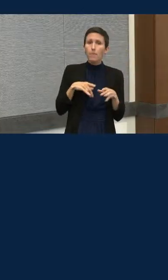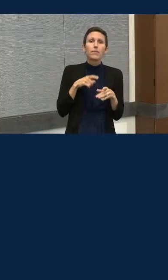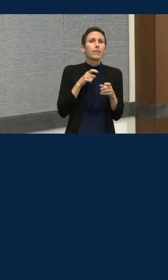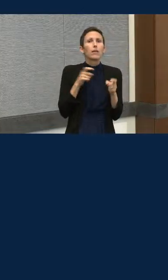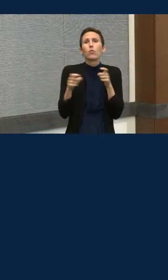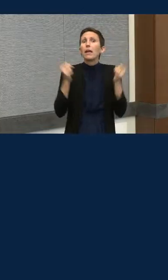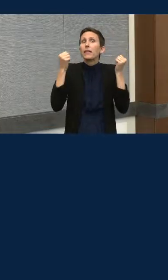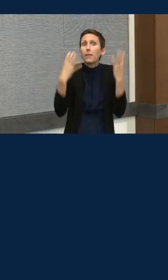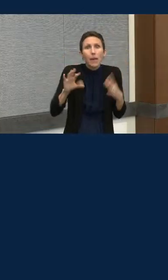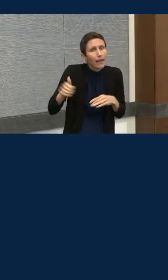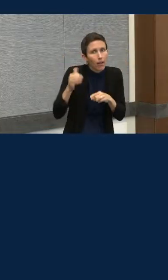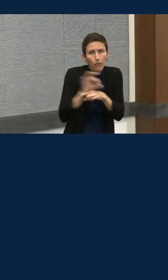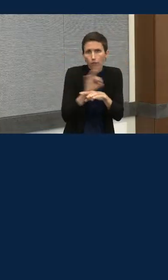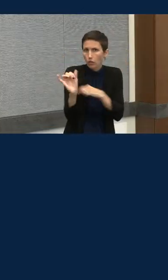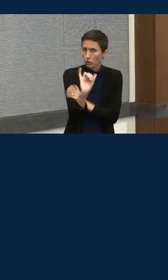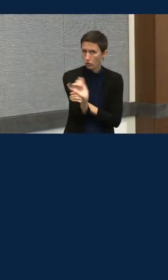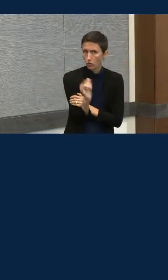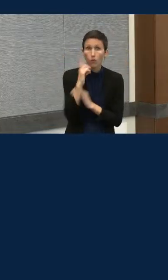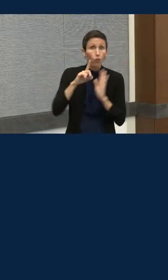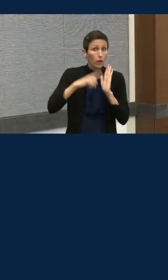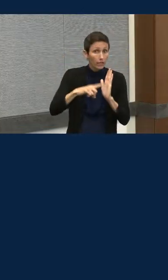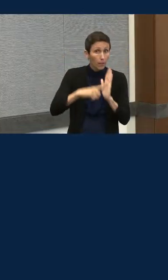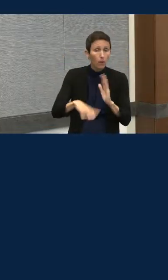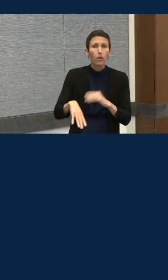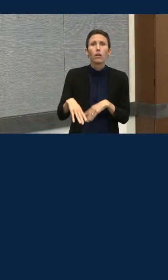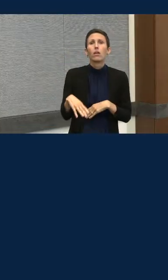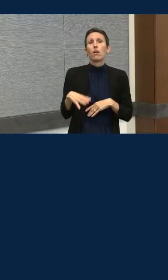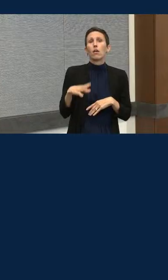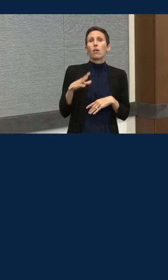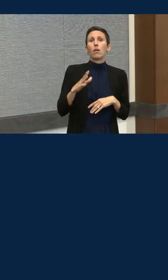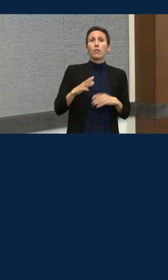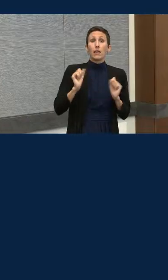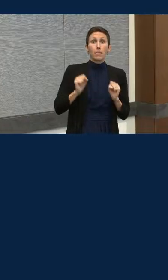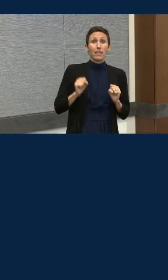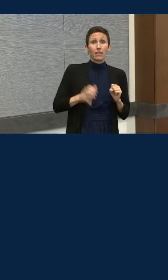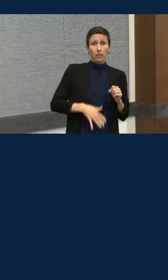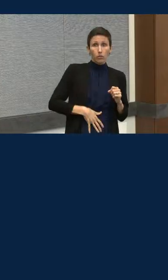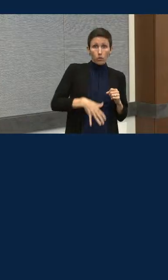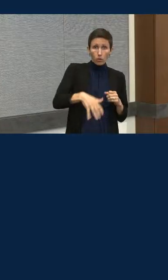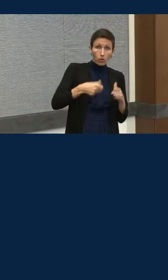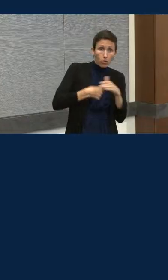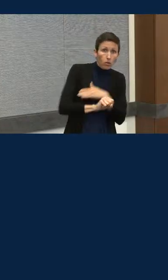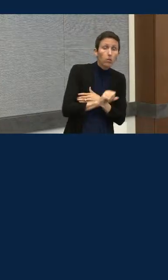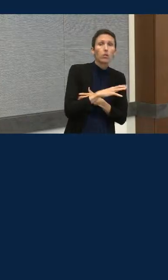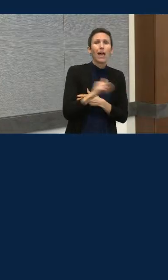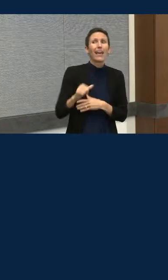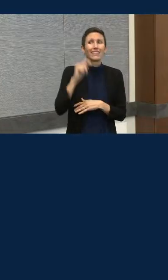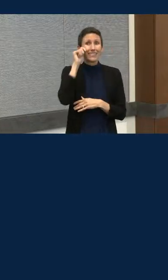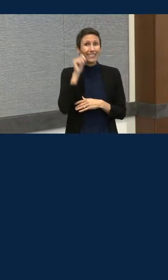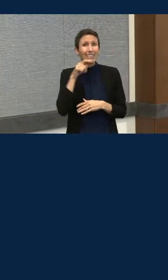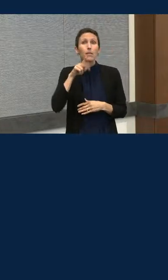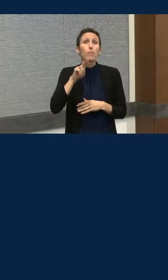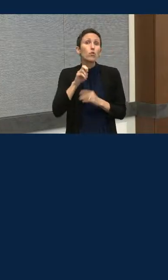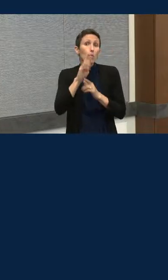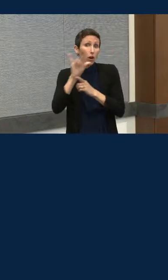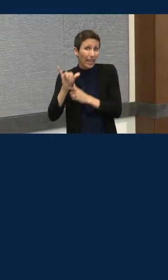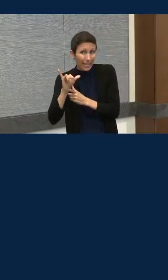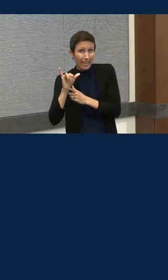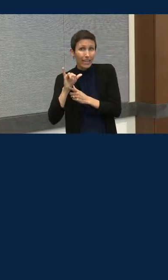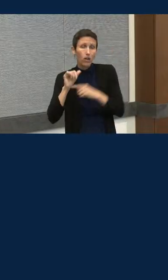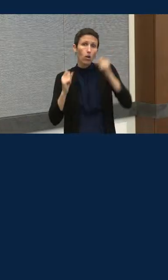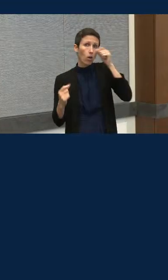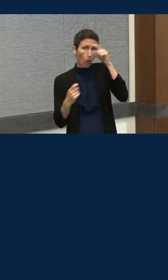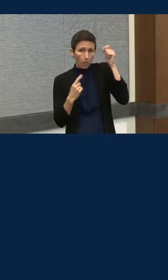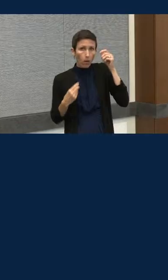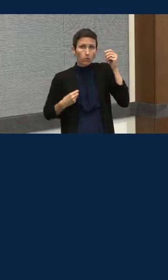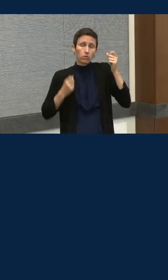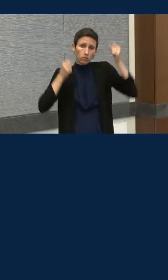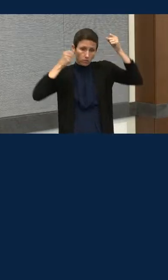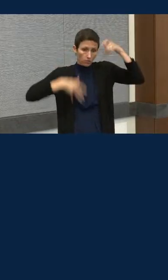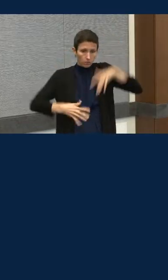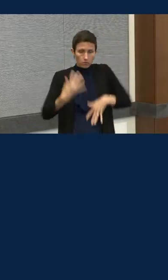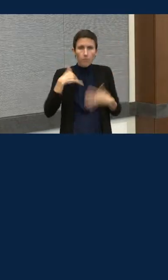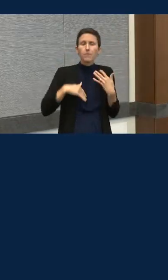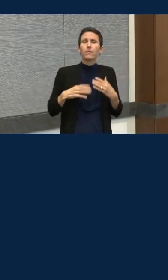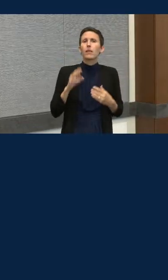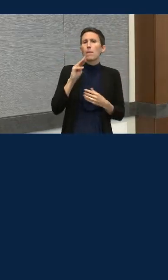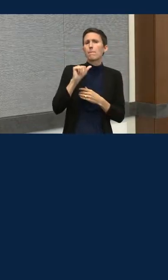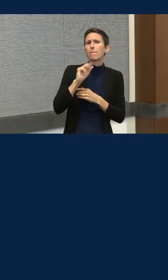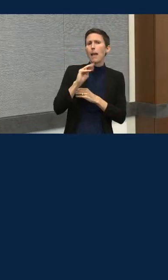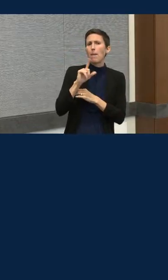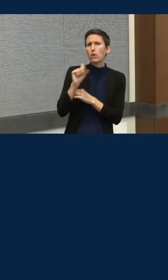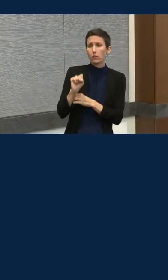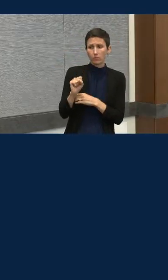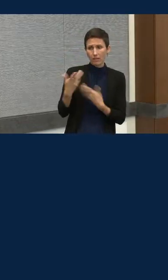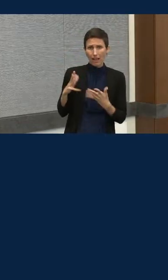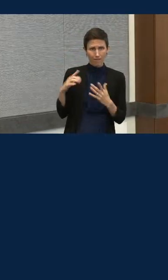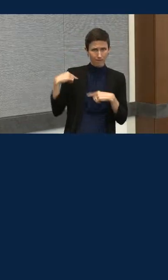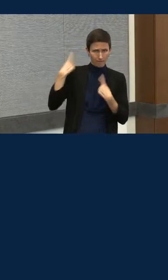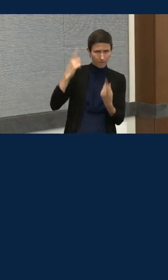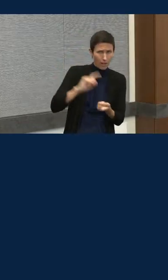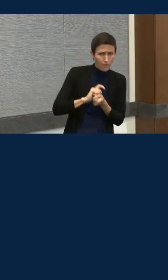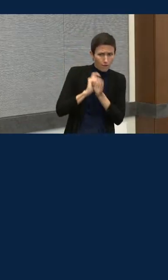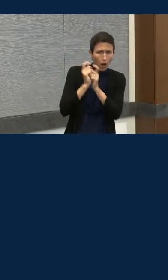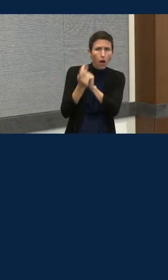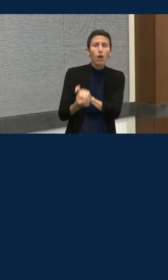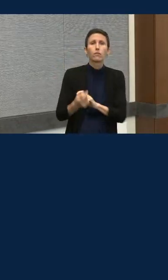other functions as well. For